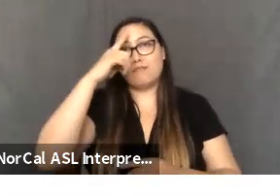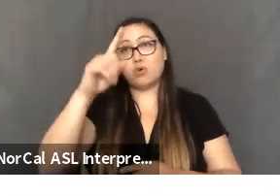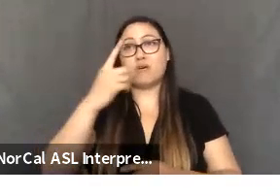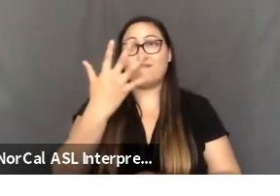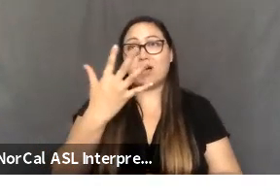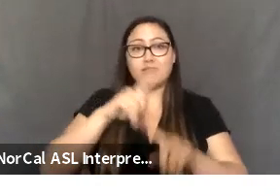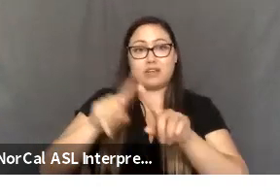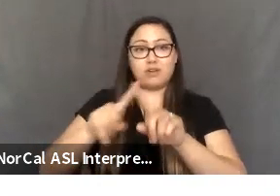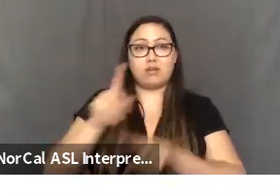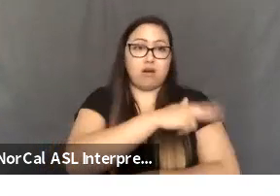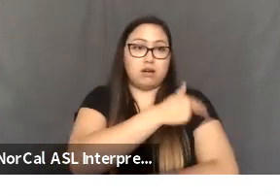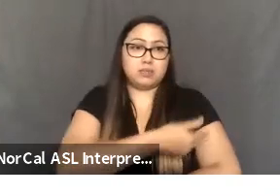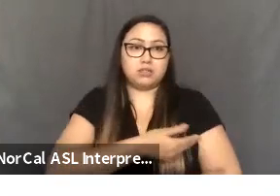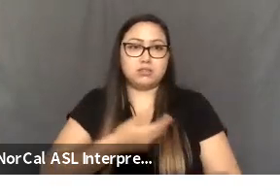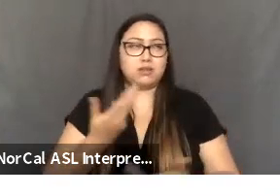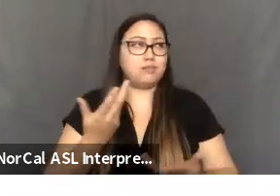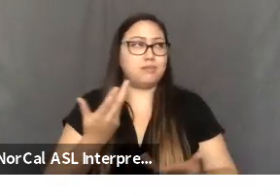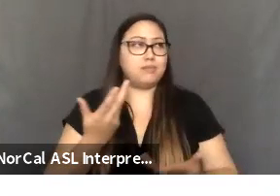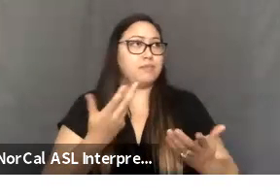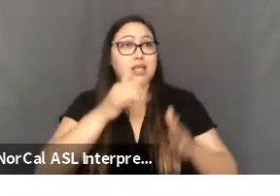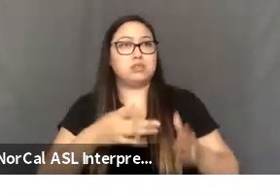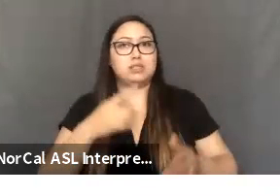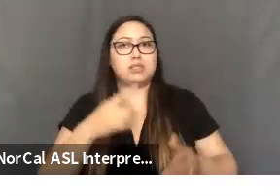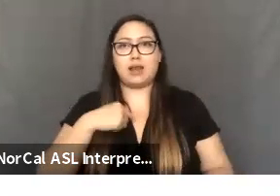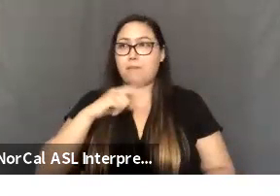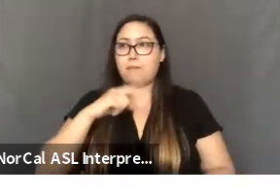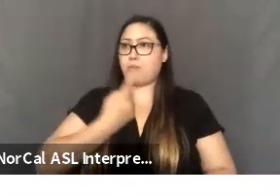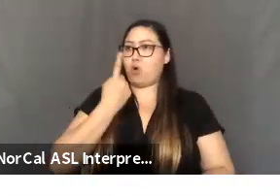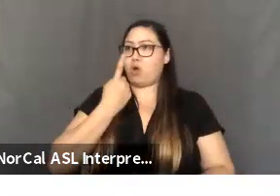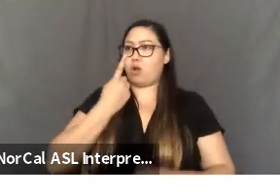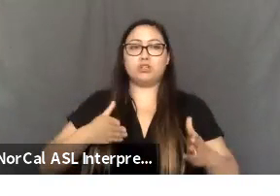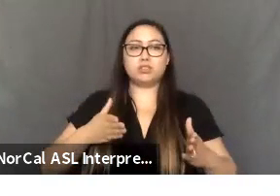I can only do so much as one person. So it depends on others to carry out initiatives,